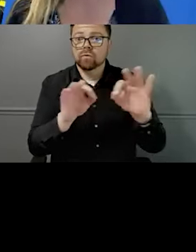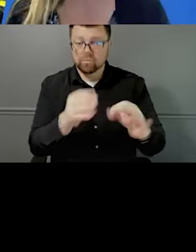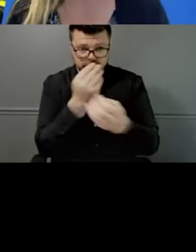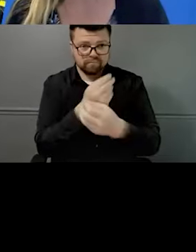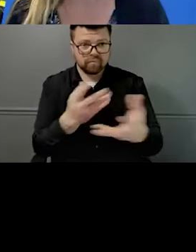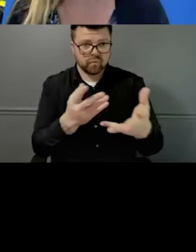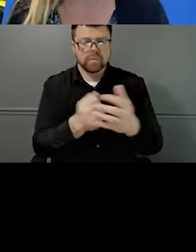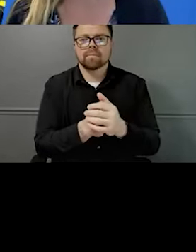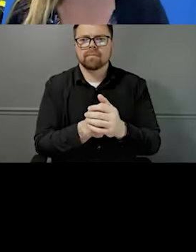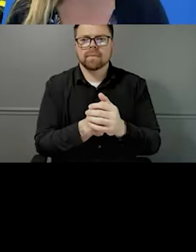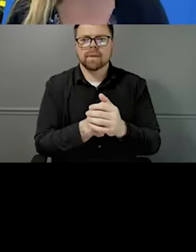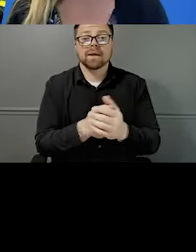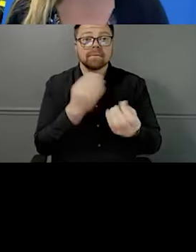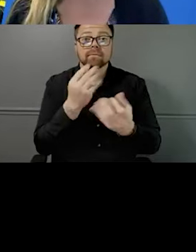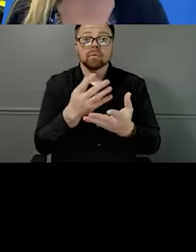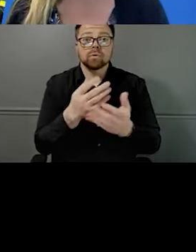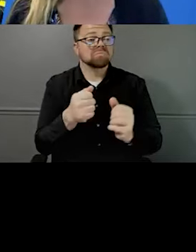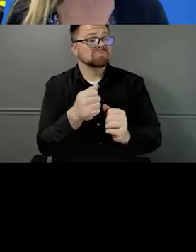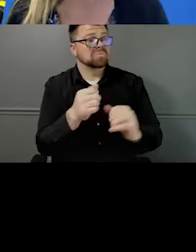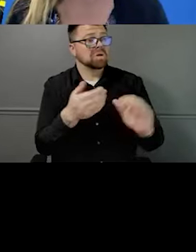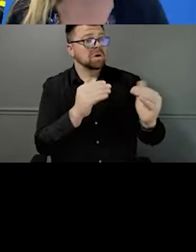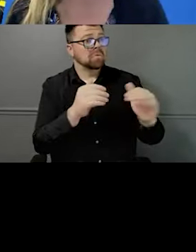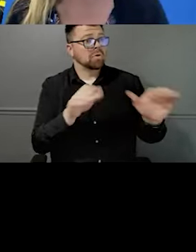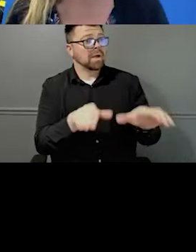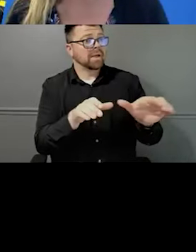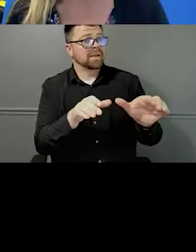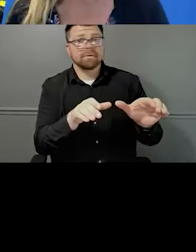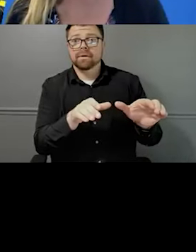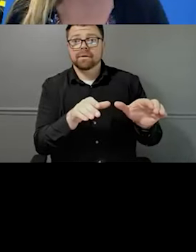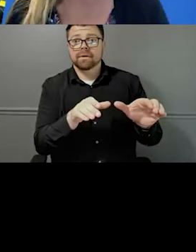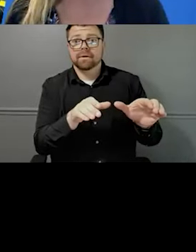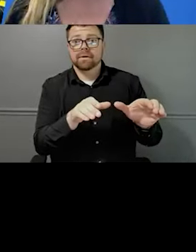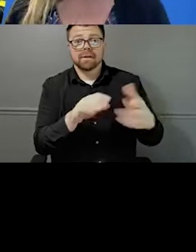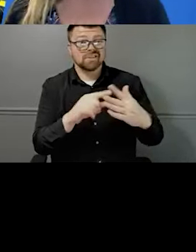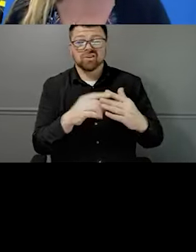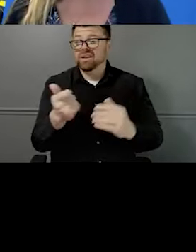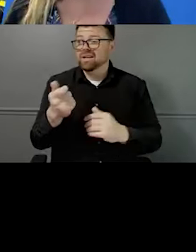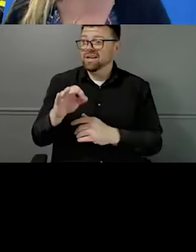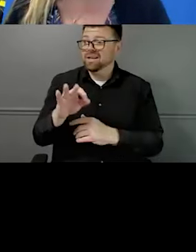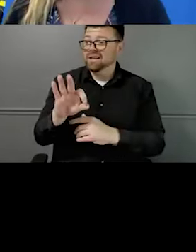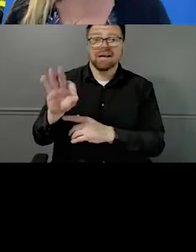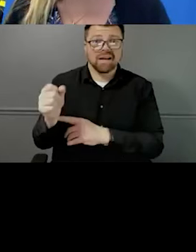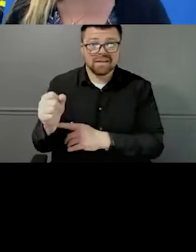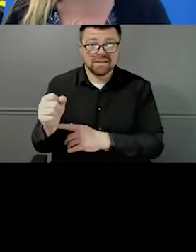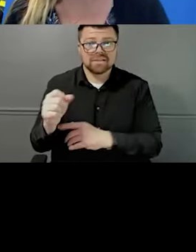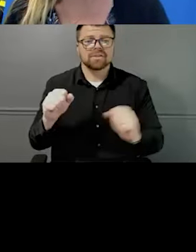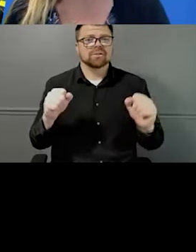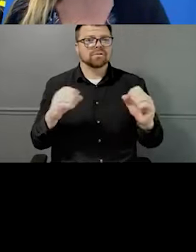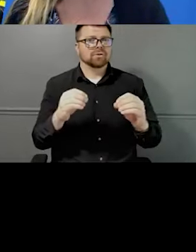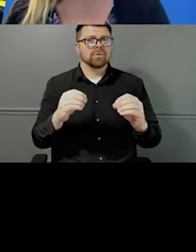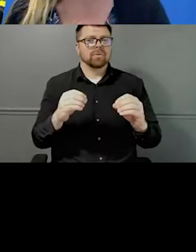similar activities going on since as early as the 1990s, so we're very excited about